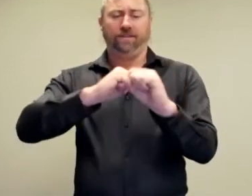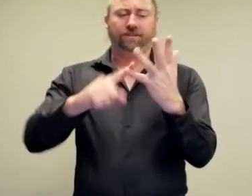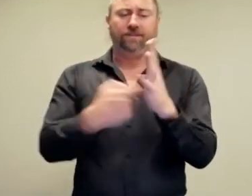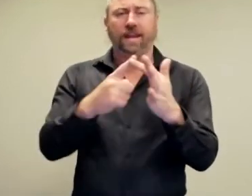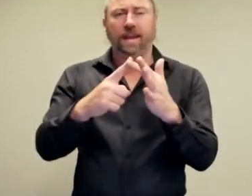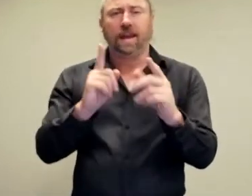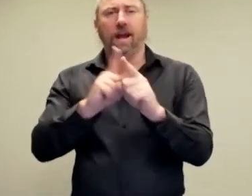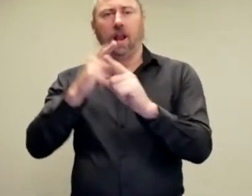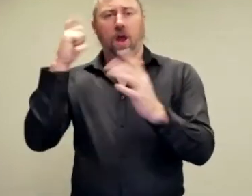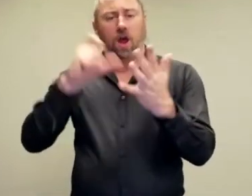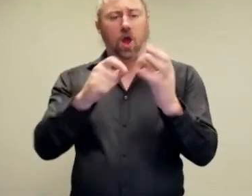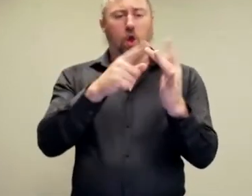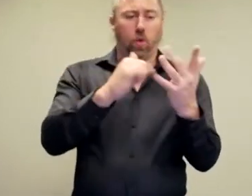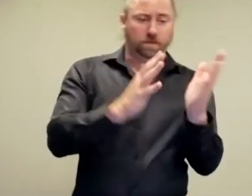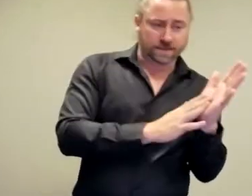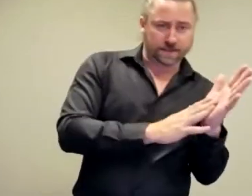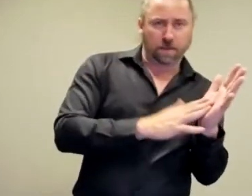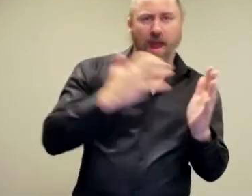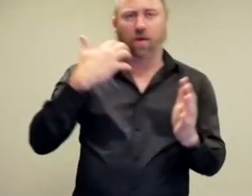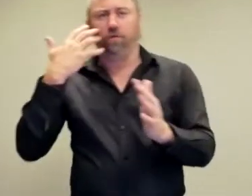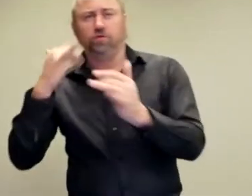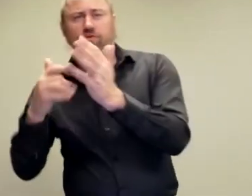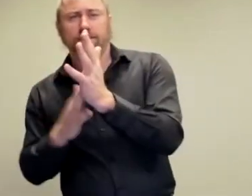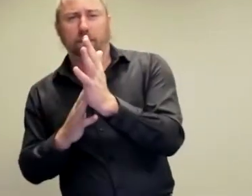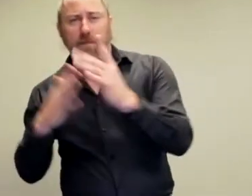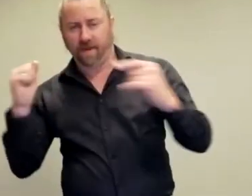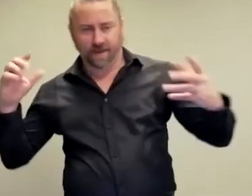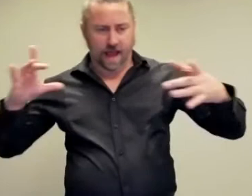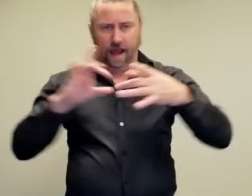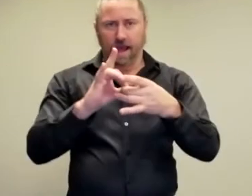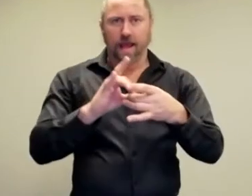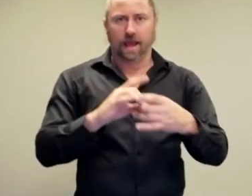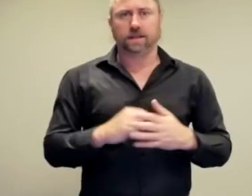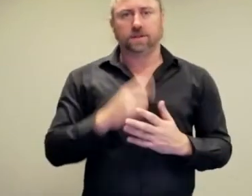of cubism and futurism. Here the paintbrush is a cross-fertilizing tool.